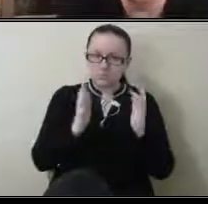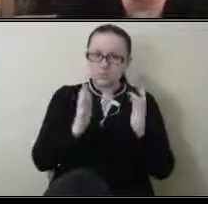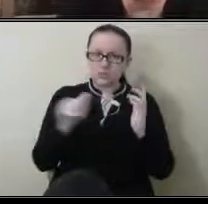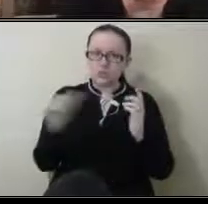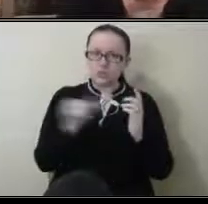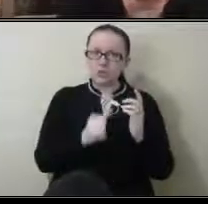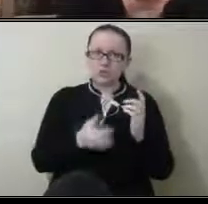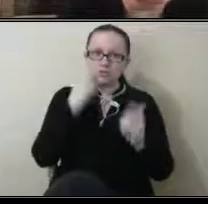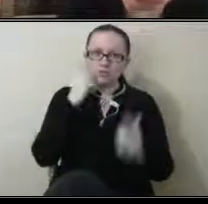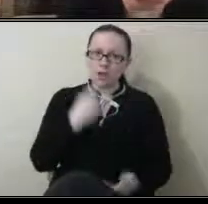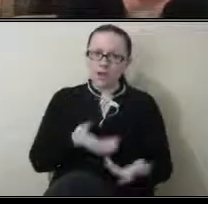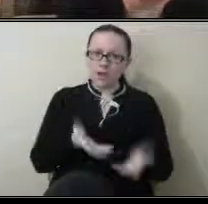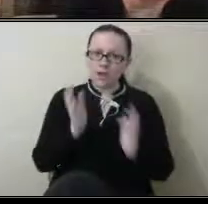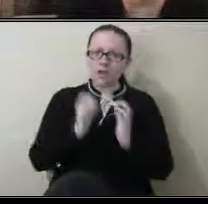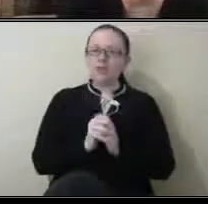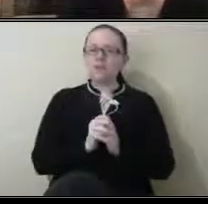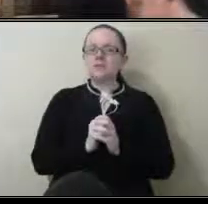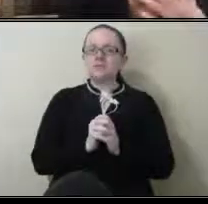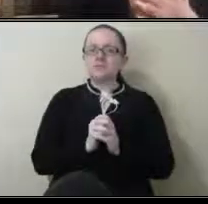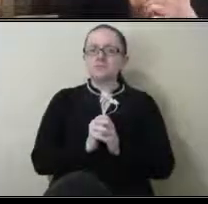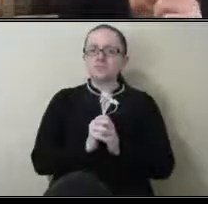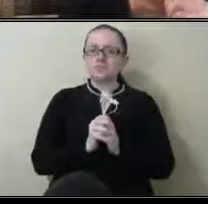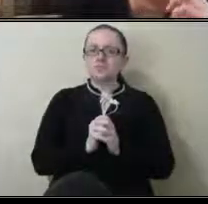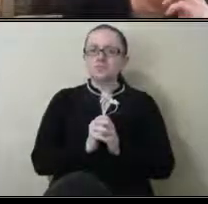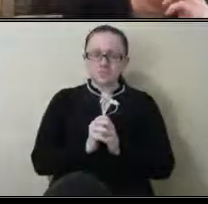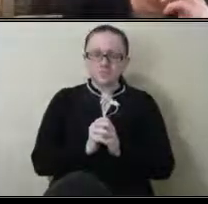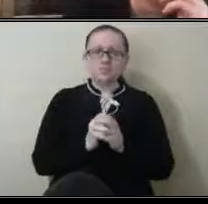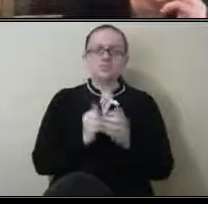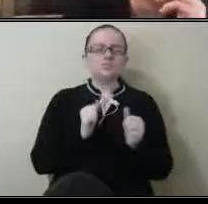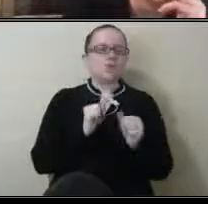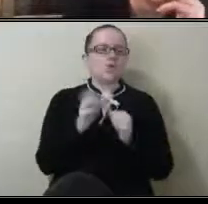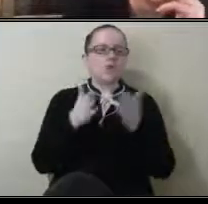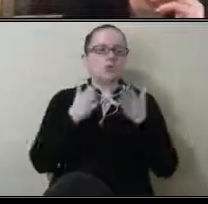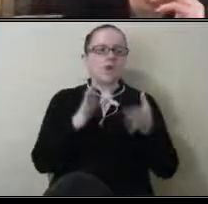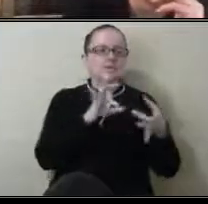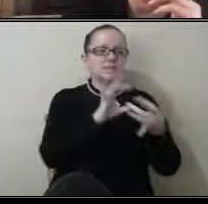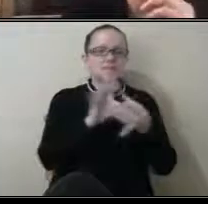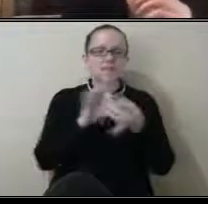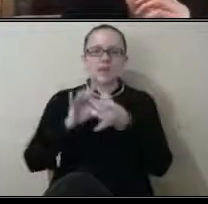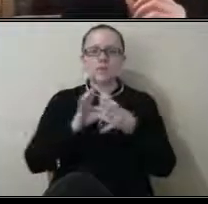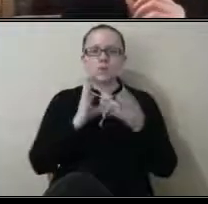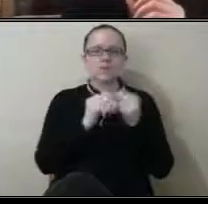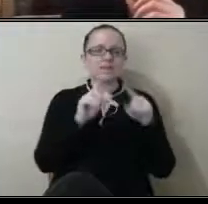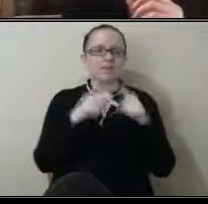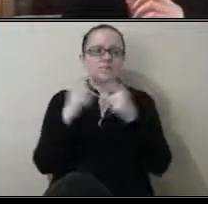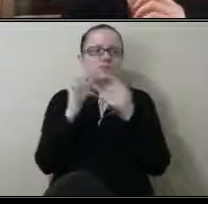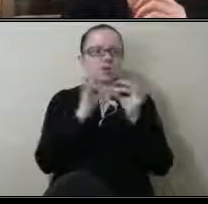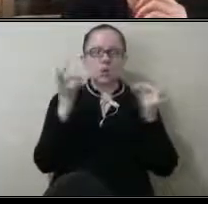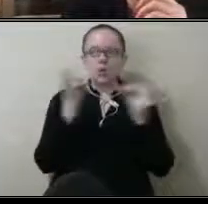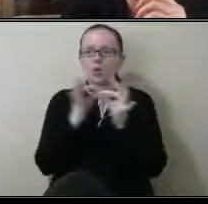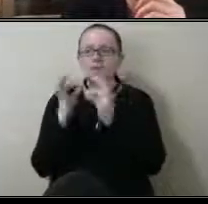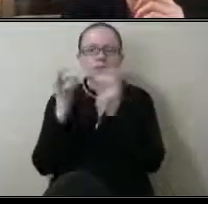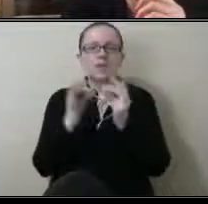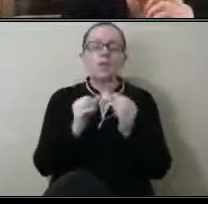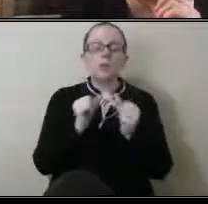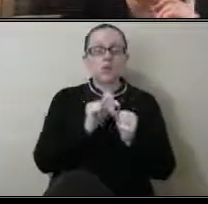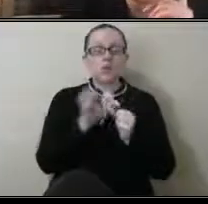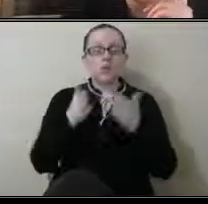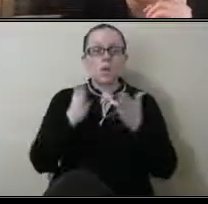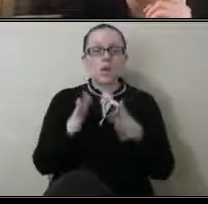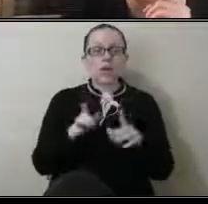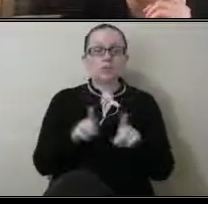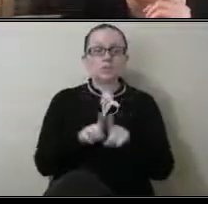it's a great way to connect in with organizations and it's also a great way to connect with